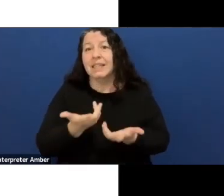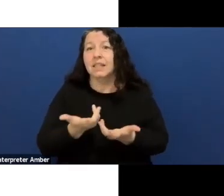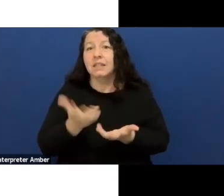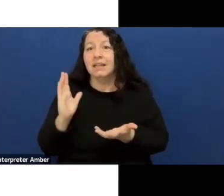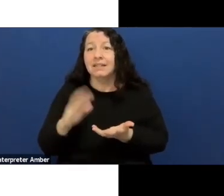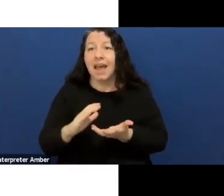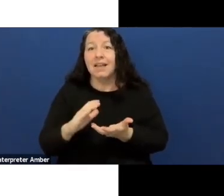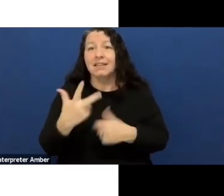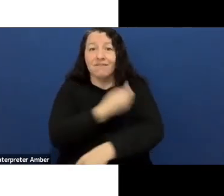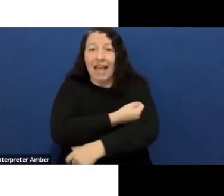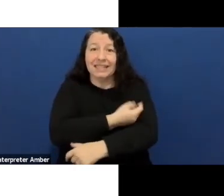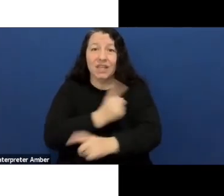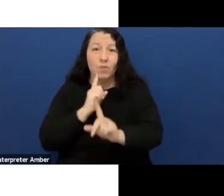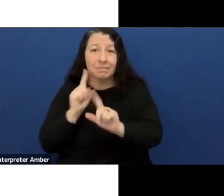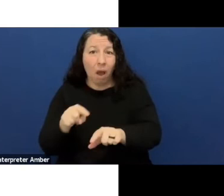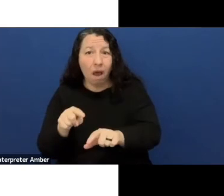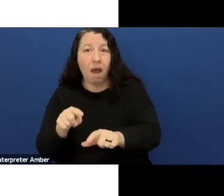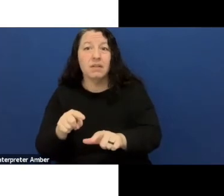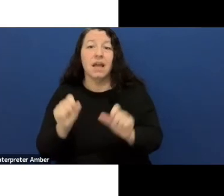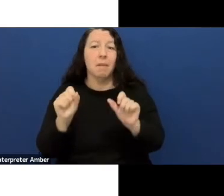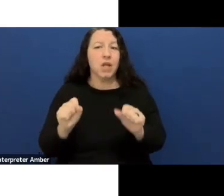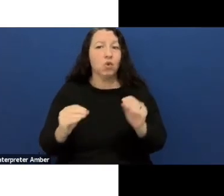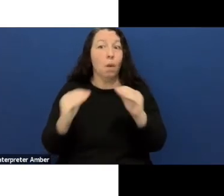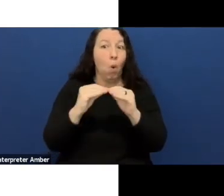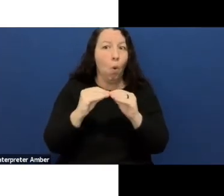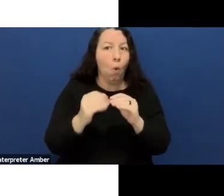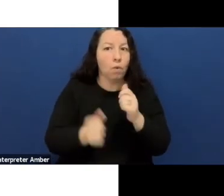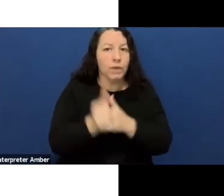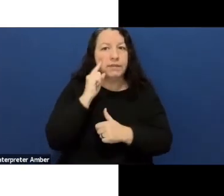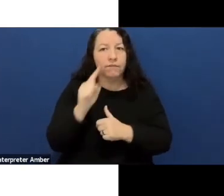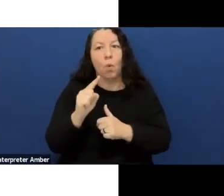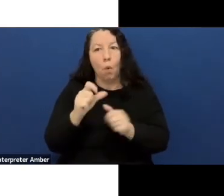it seems like certain groups of people with HIV are at higher risk for severe COVID, for